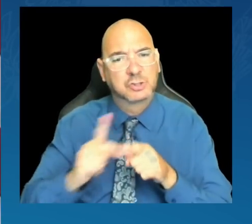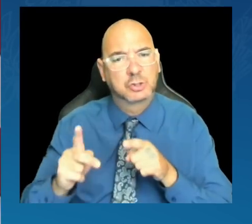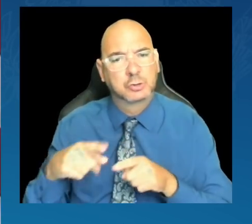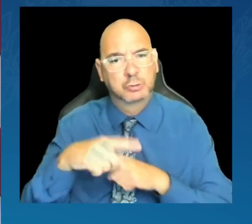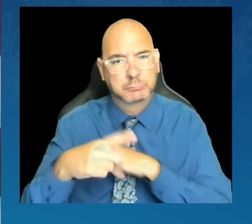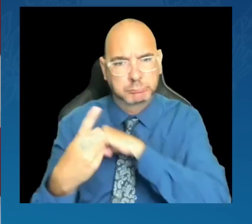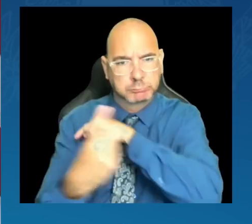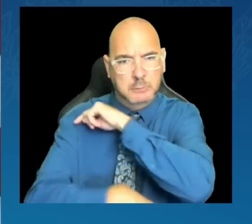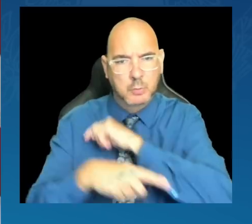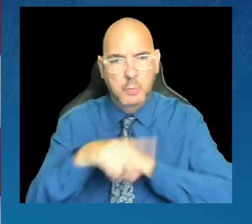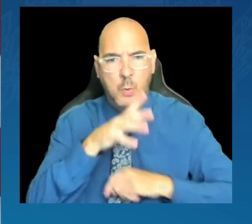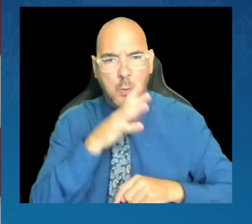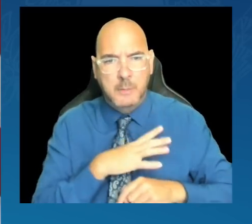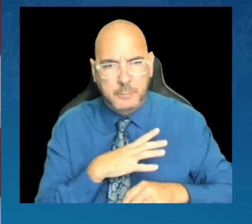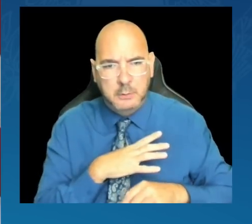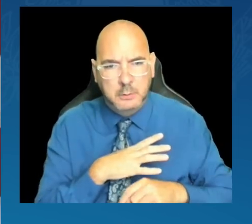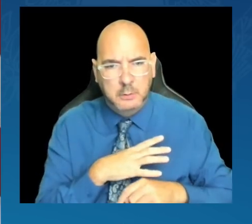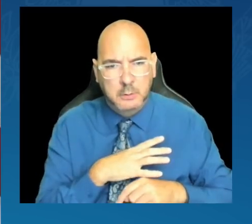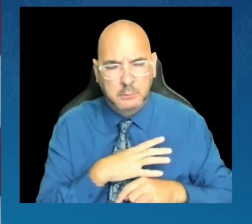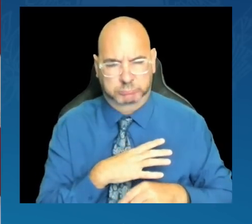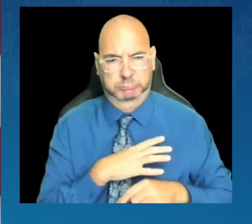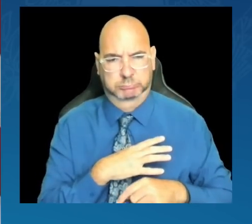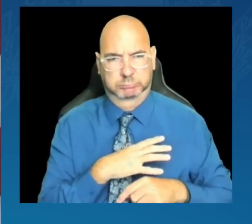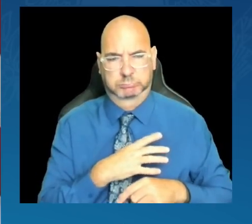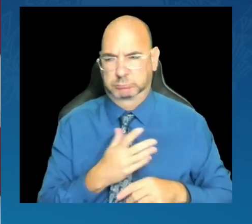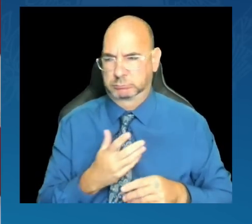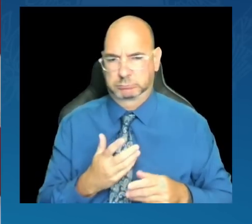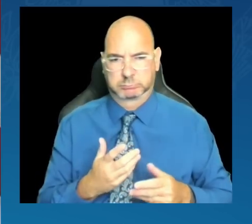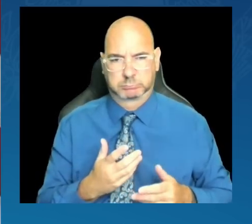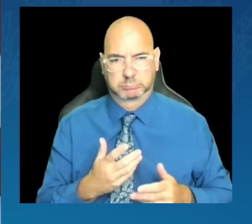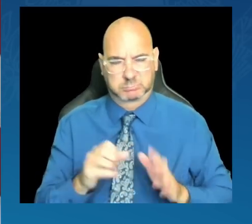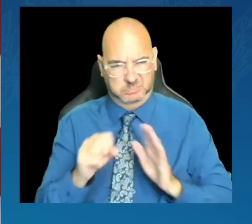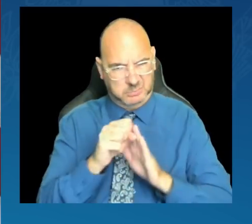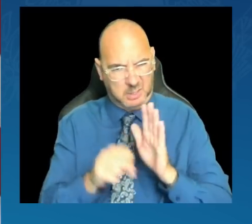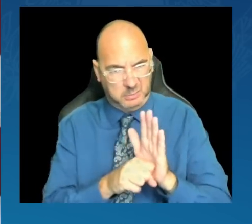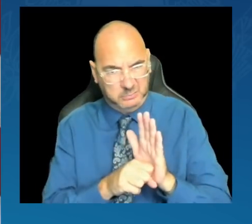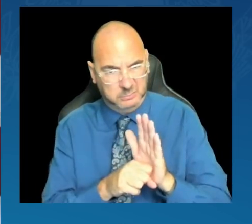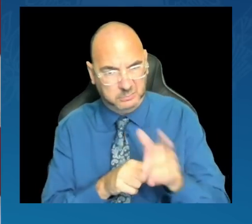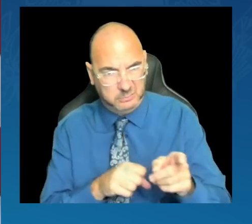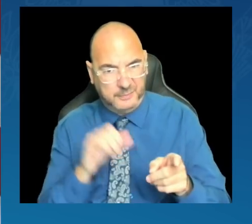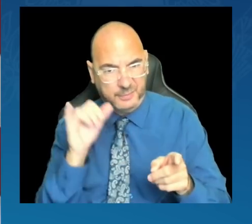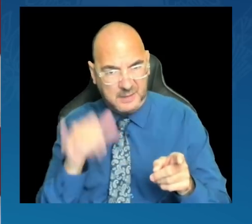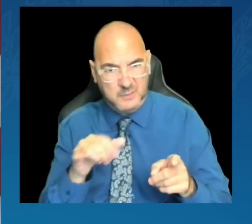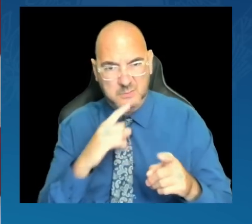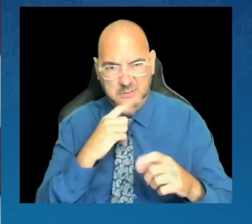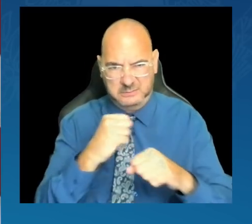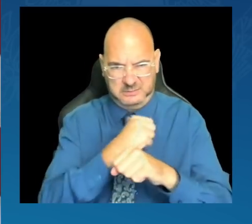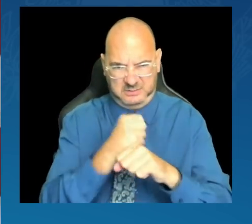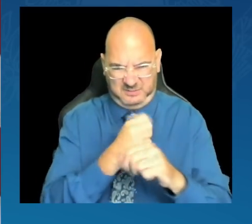states that are creating no exception for rape or incest.